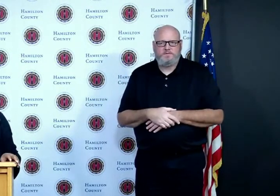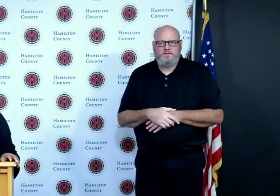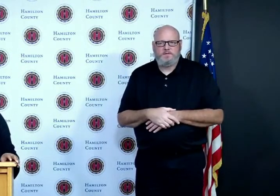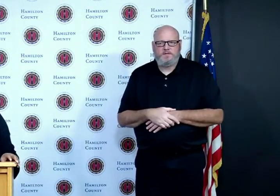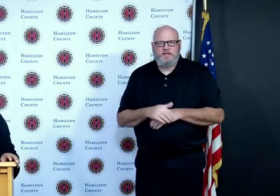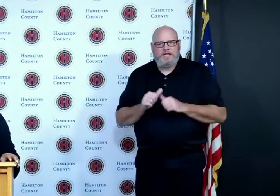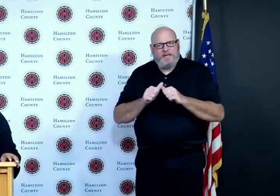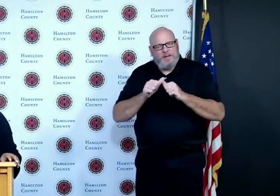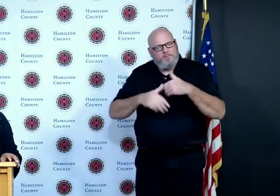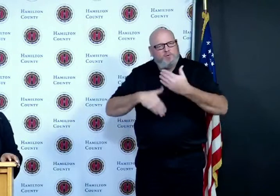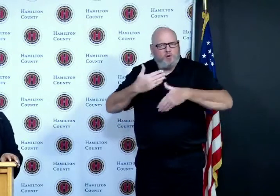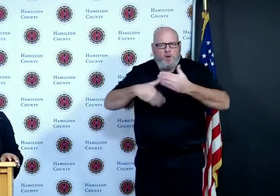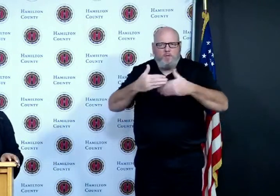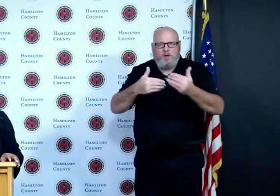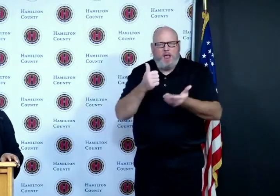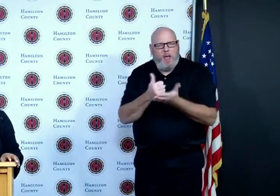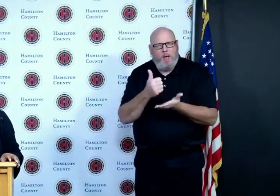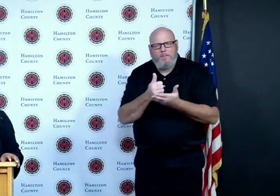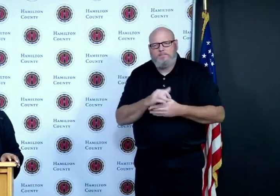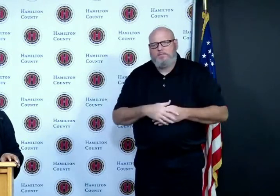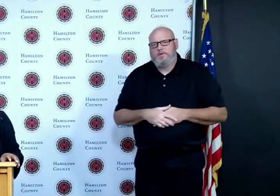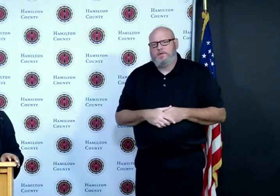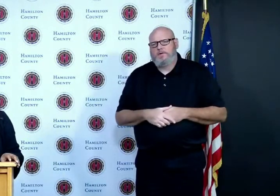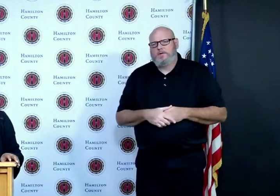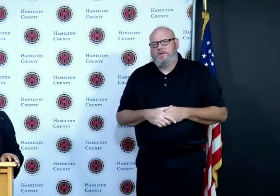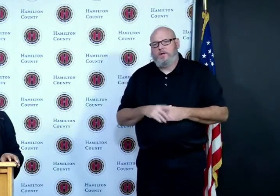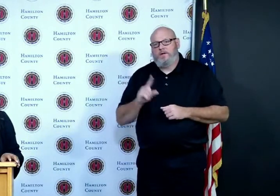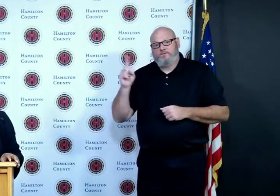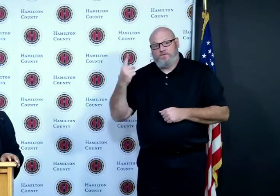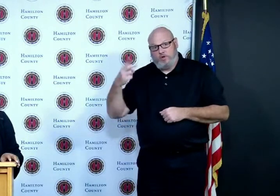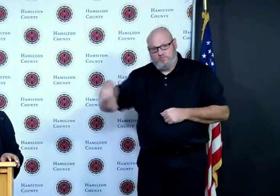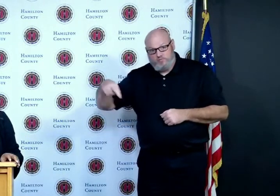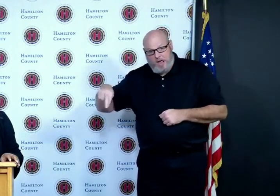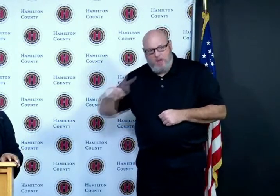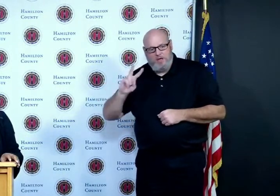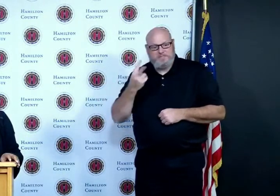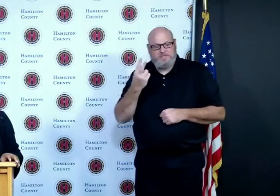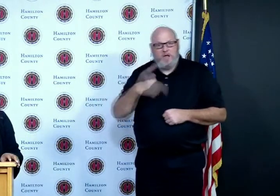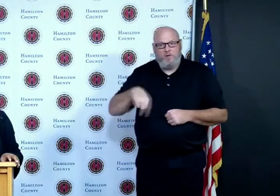in the last two rounds that we were able to help a lot of small businesses but there were a lot who